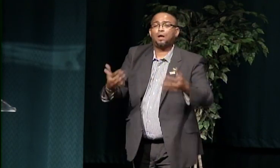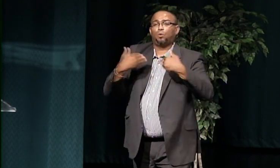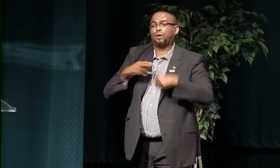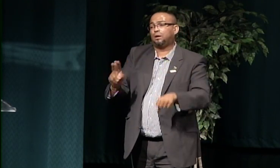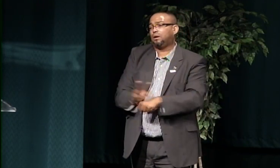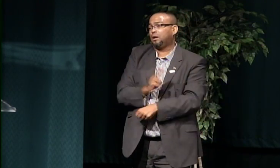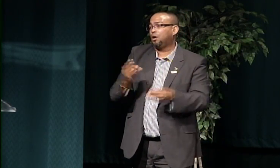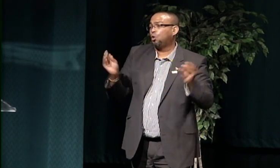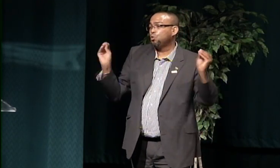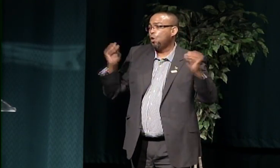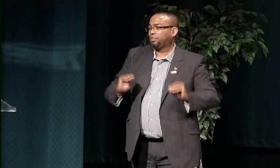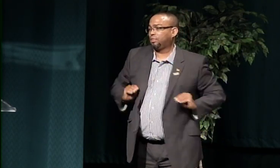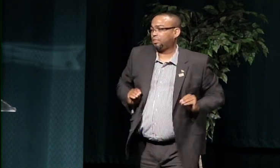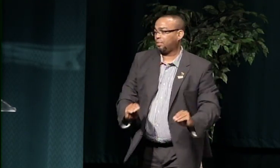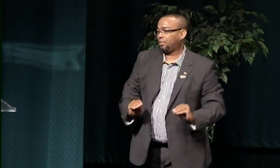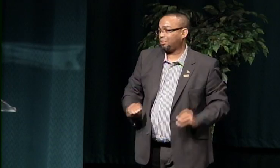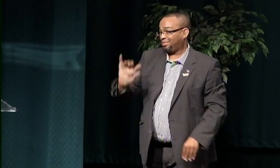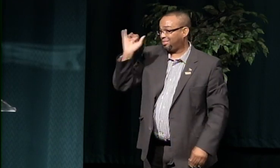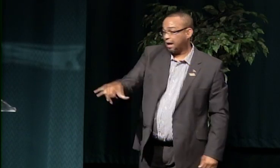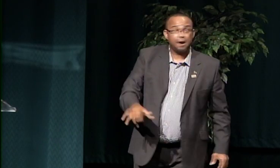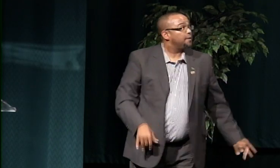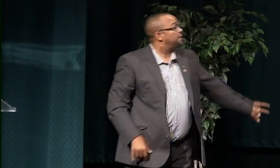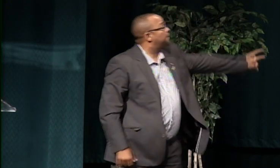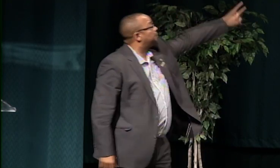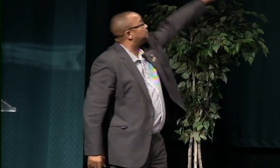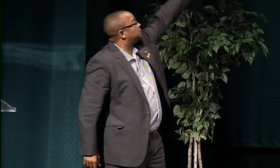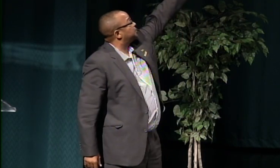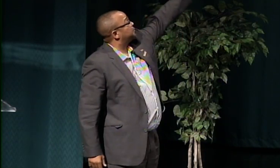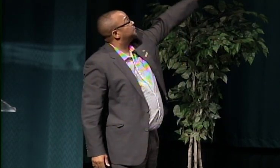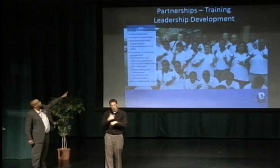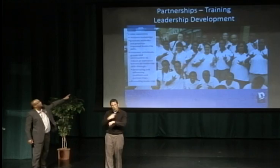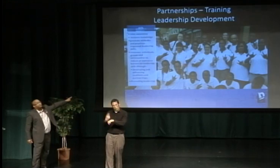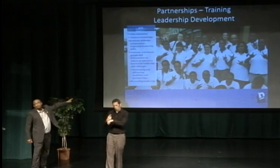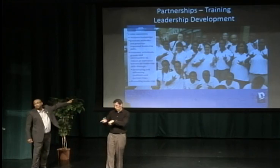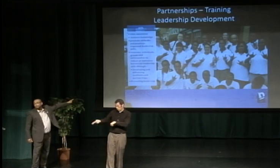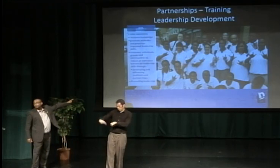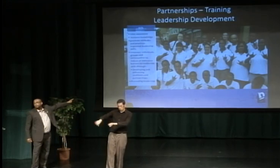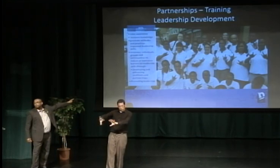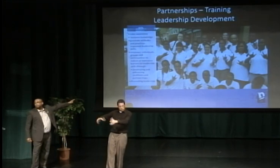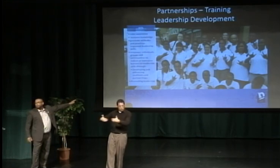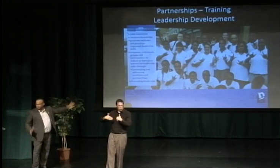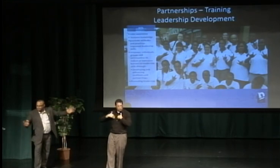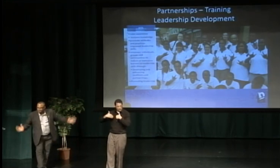we continue to work. We share the skills of leadership